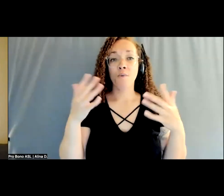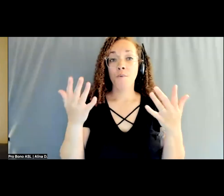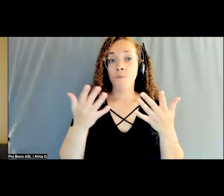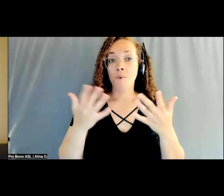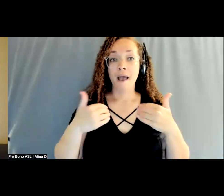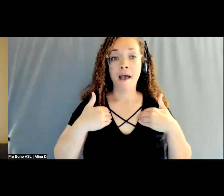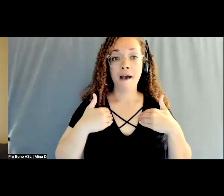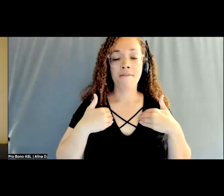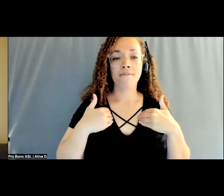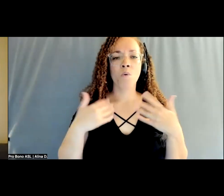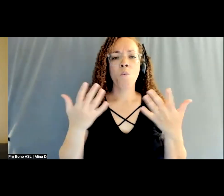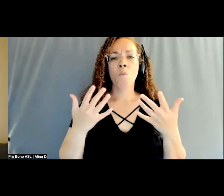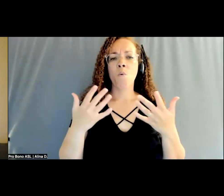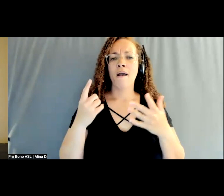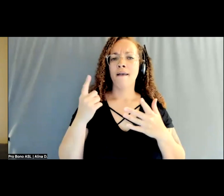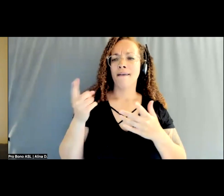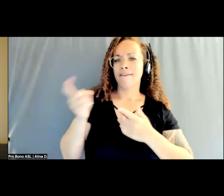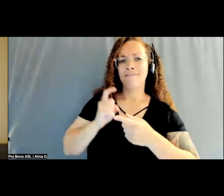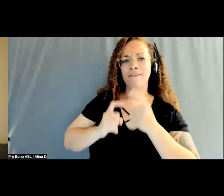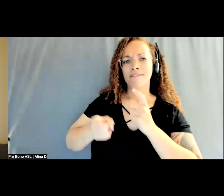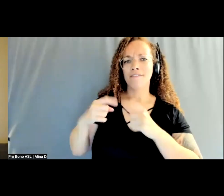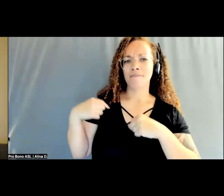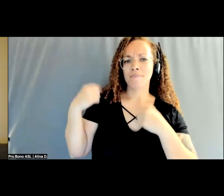in this together-dream, we are in the forest again,